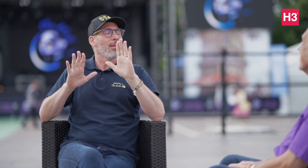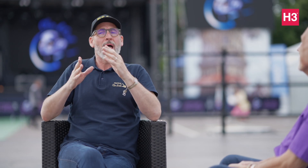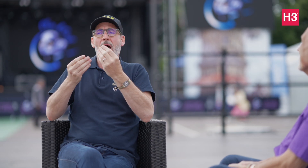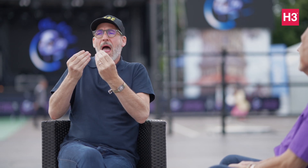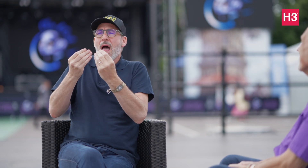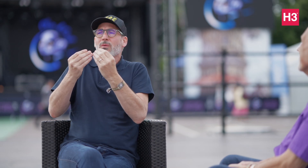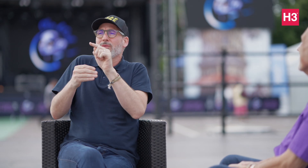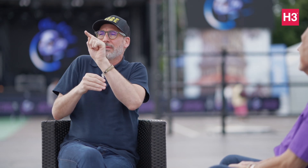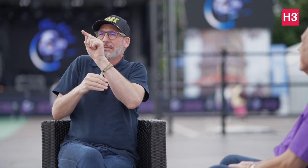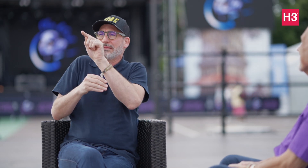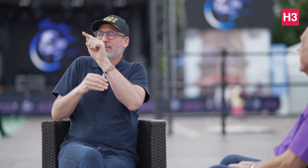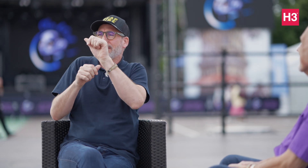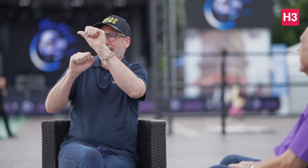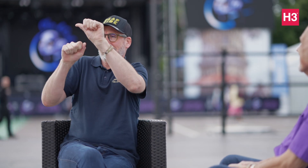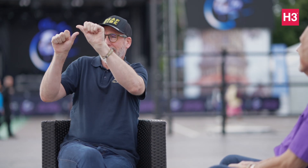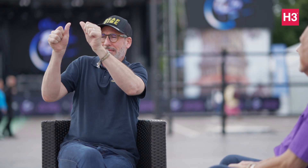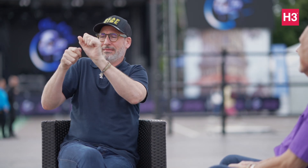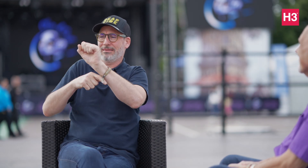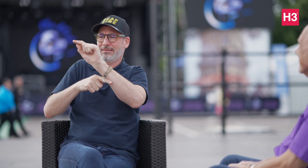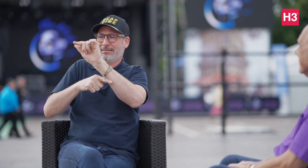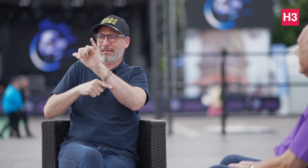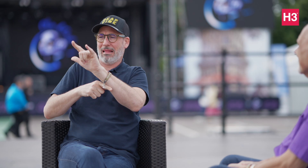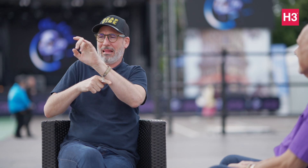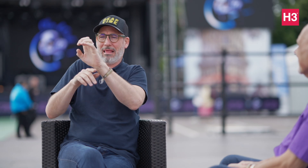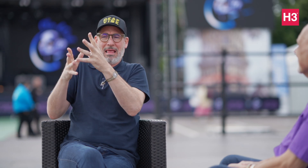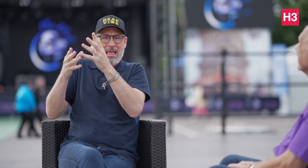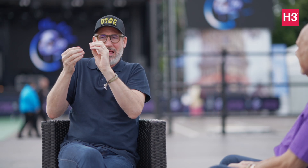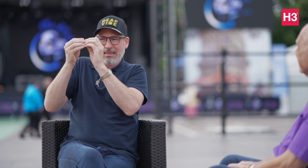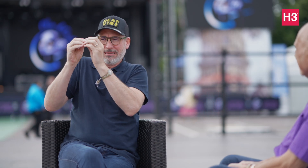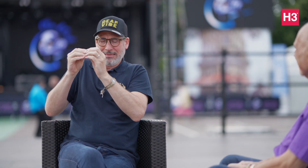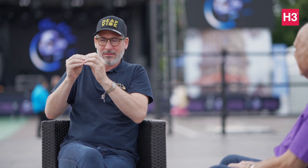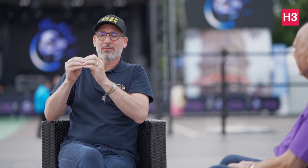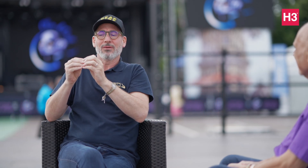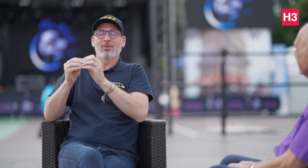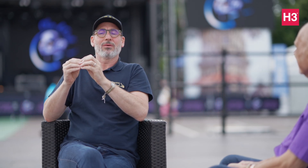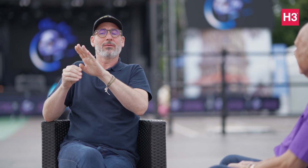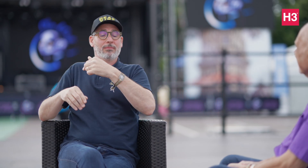The design is completely neutral.